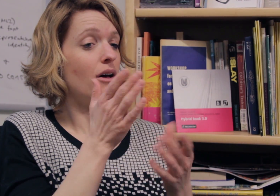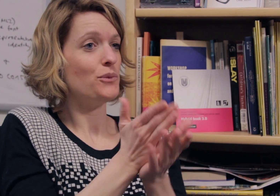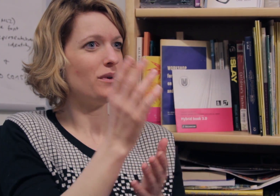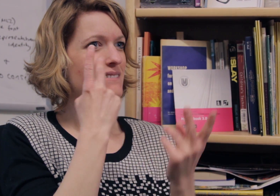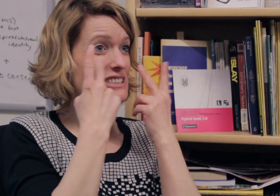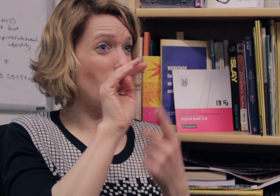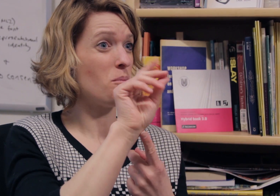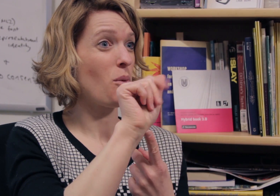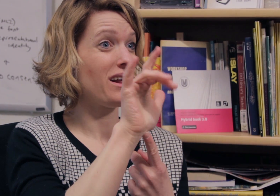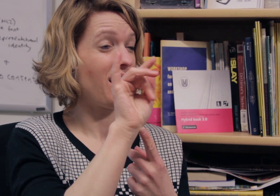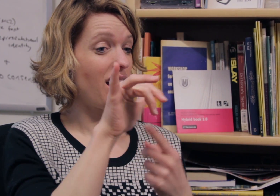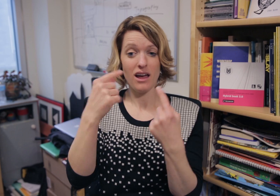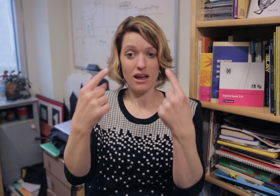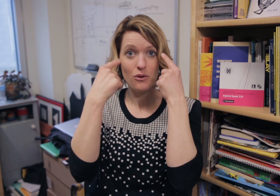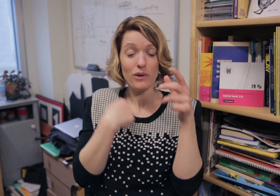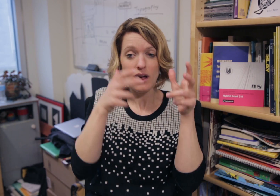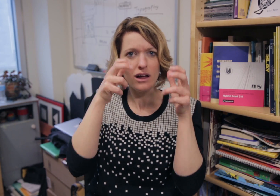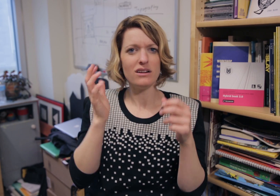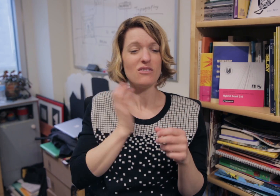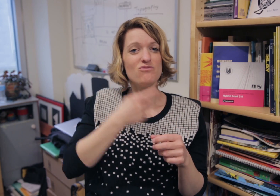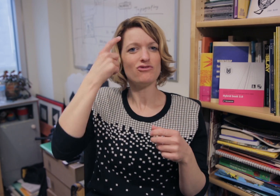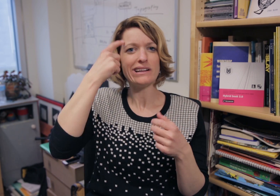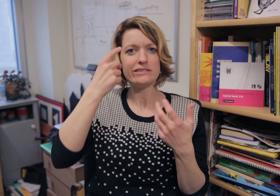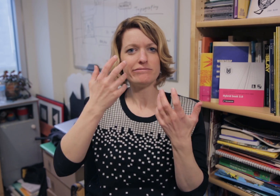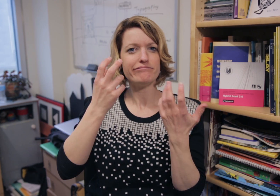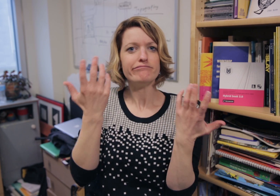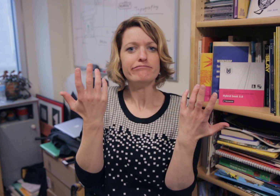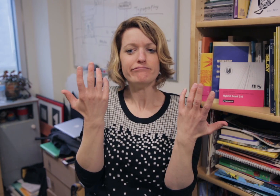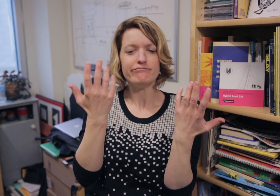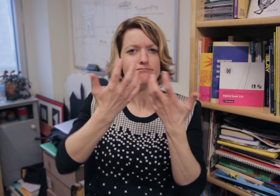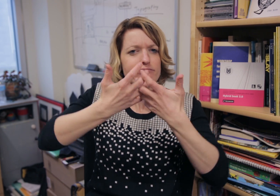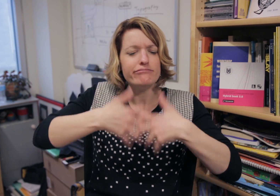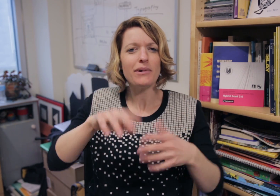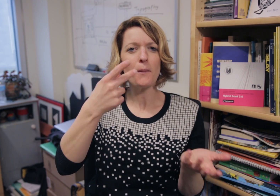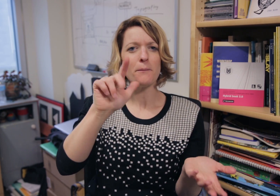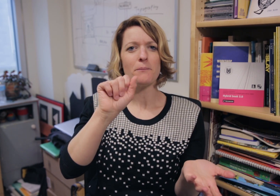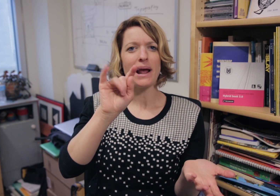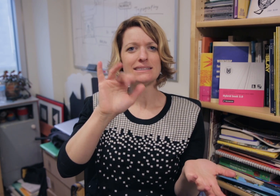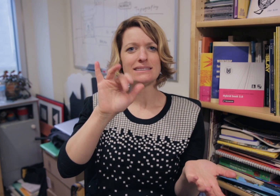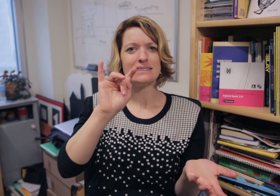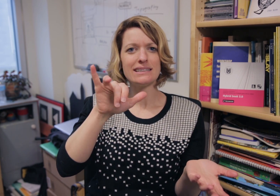so it’s really interesting how through visual modality, we see thing and our brains work with plasticity.